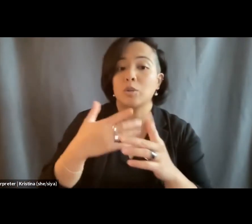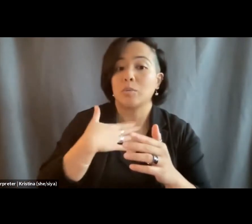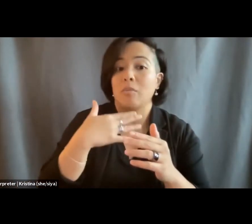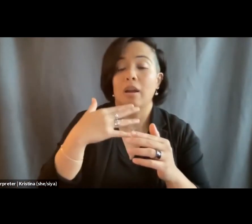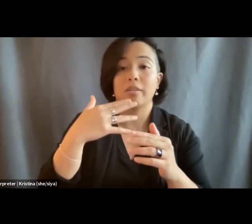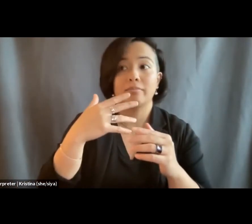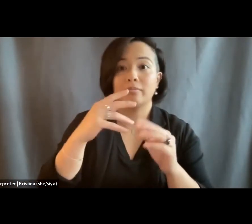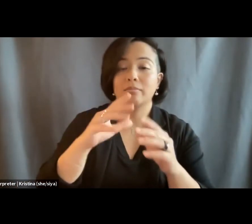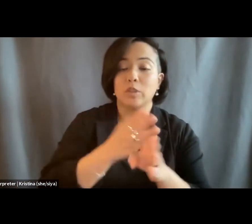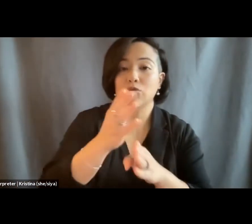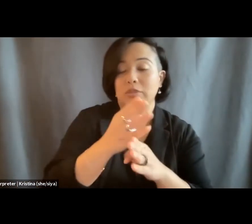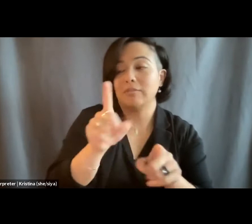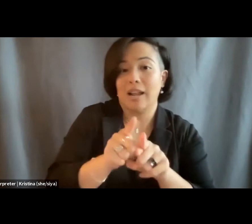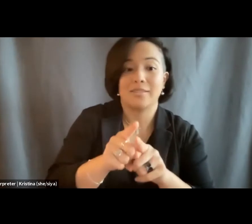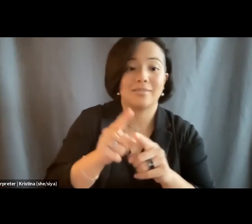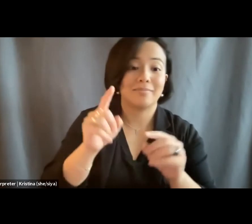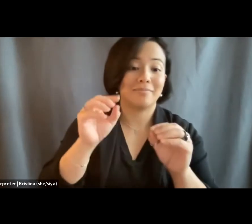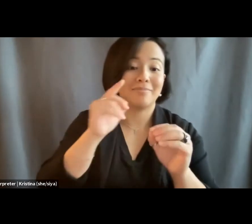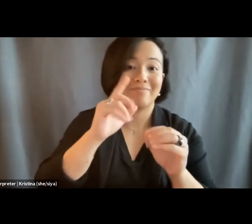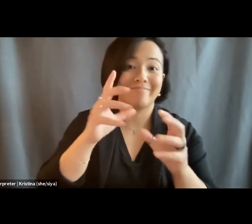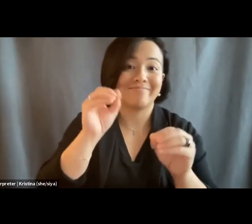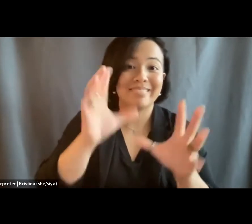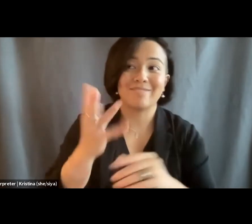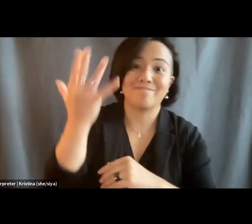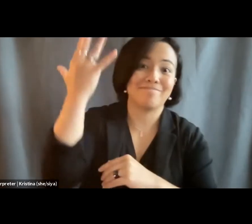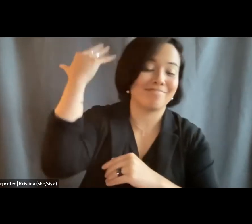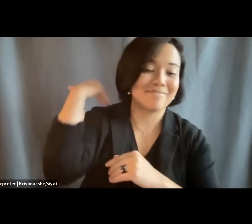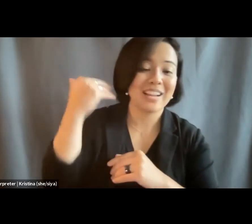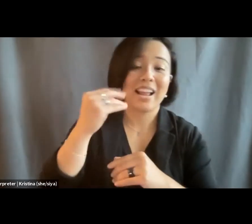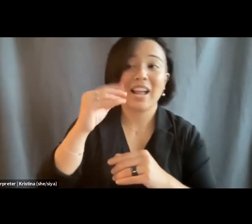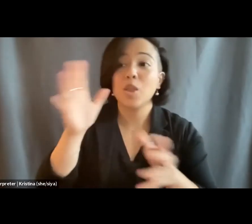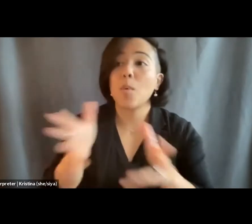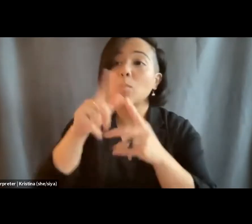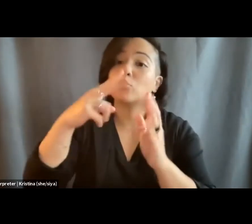a long, long time ago and the work you do promoting literacy is critical. So, thank you for that.